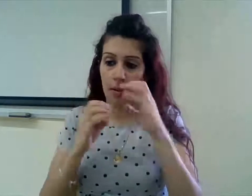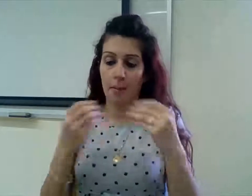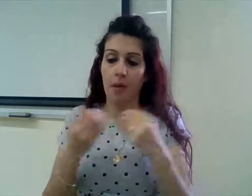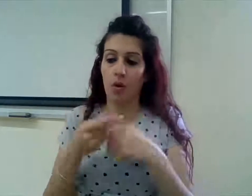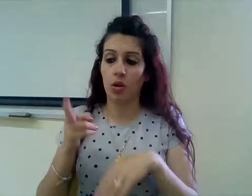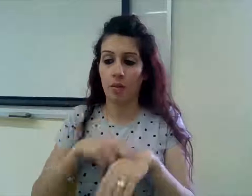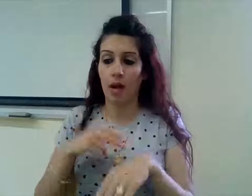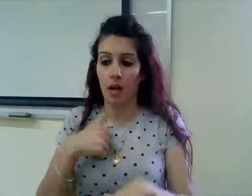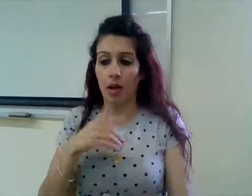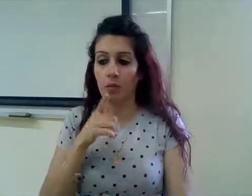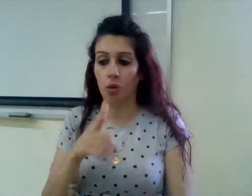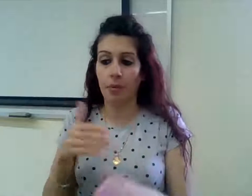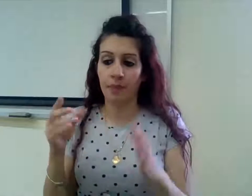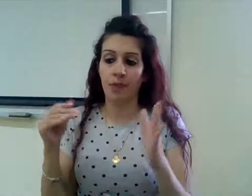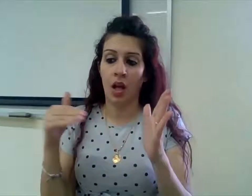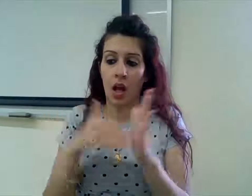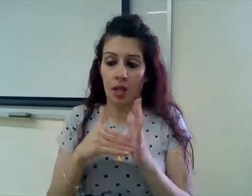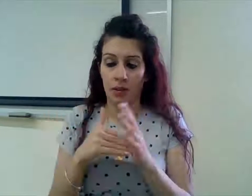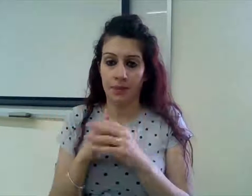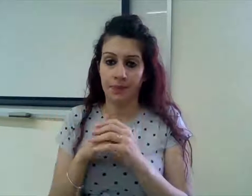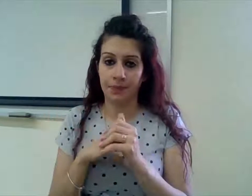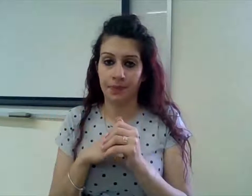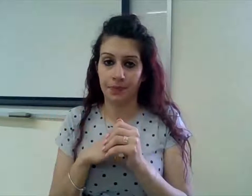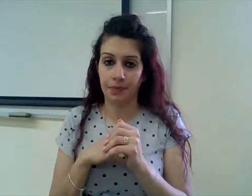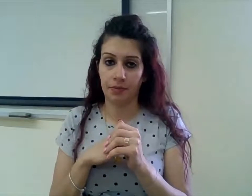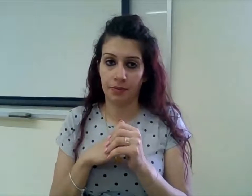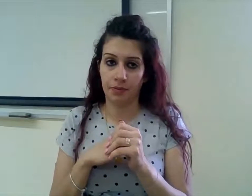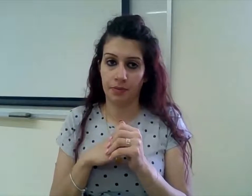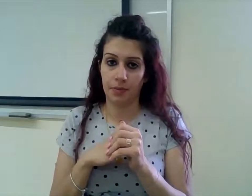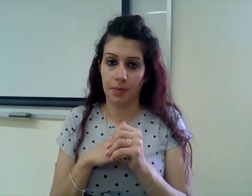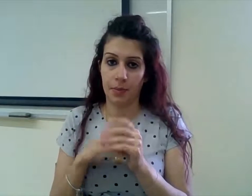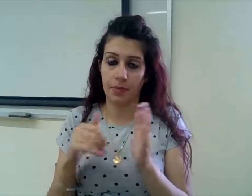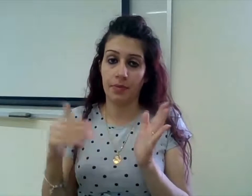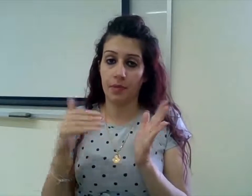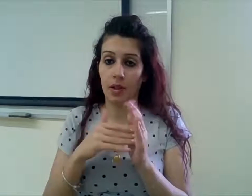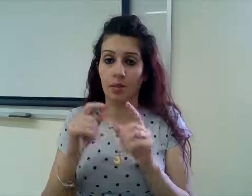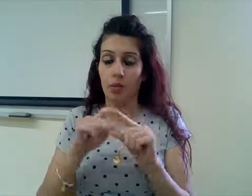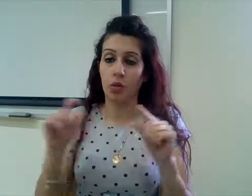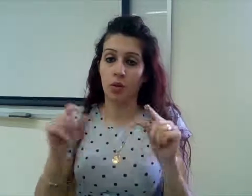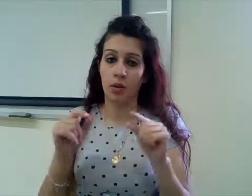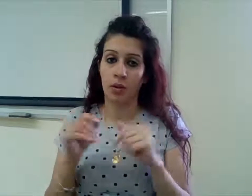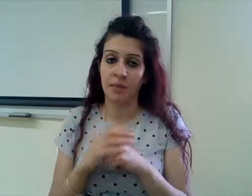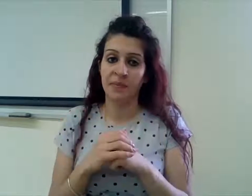means all and I think like today by the different presentations presenters we